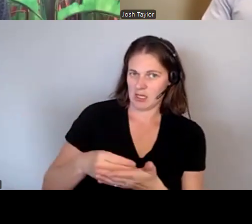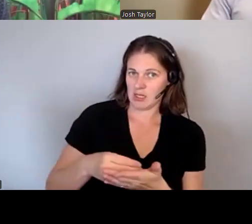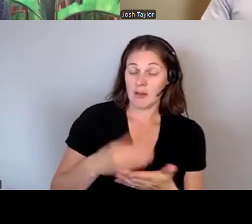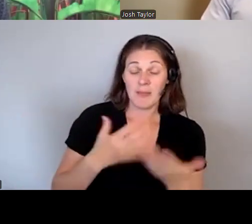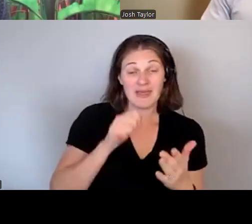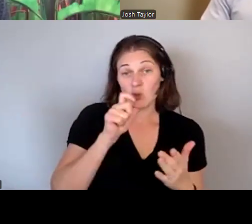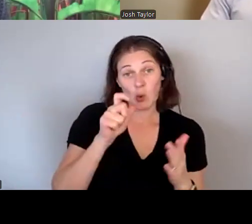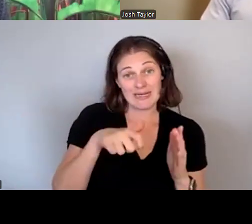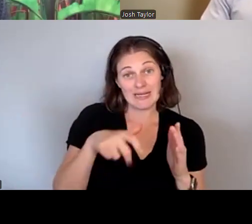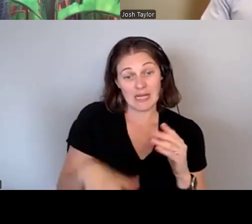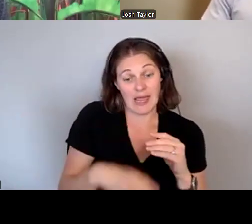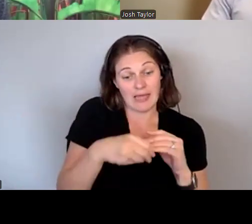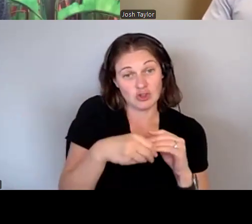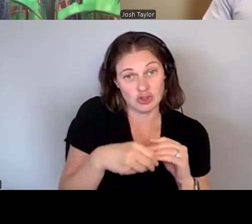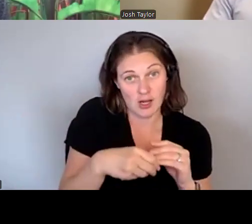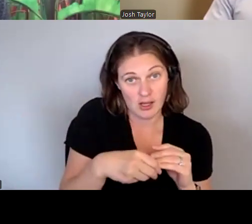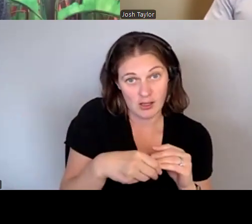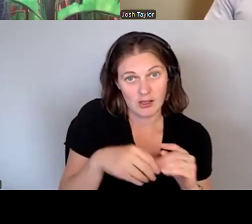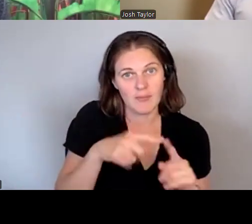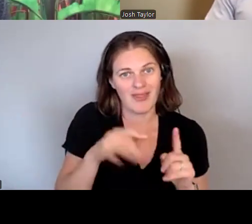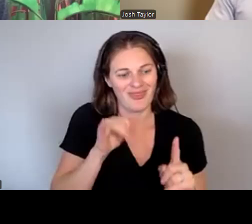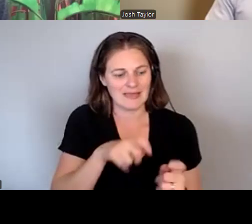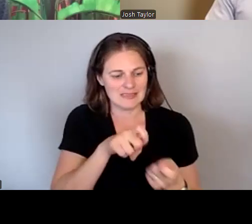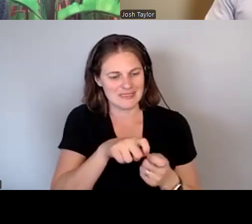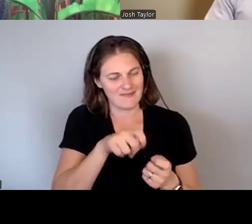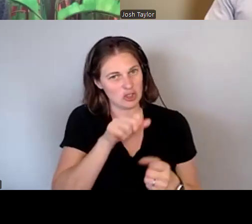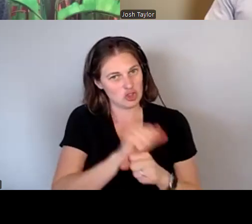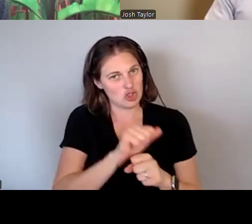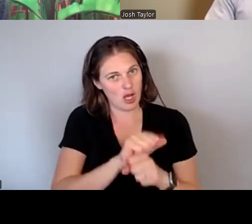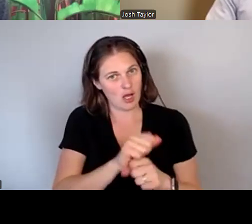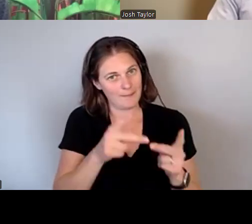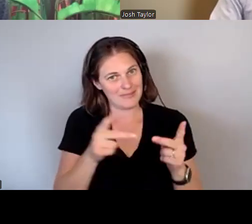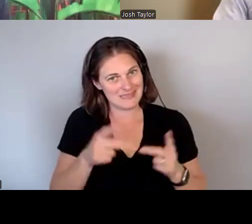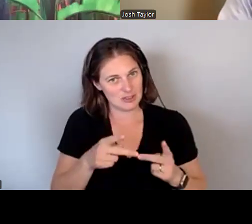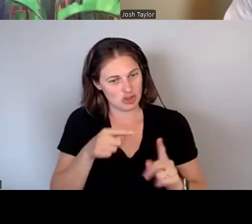it's just that you look at this particular job position that you've already lost, you're looking for this to hire,